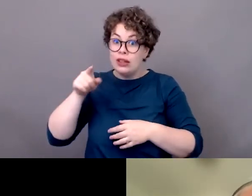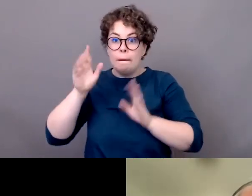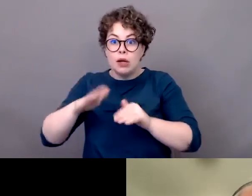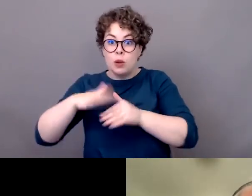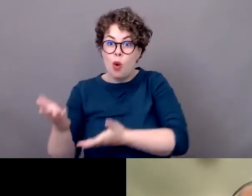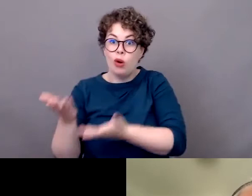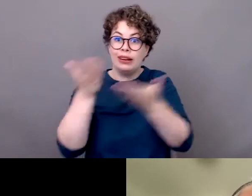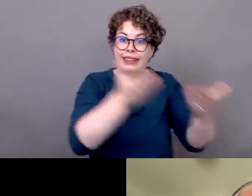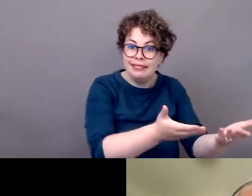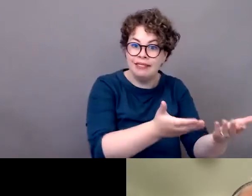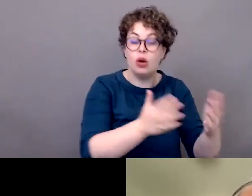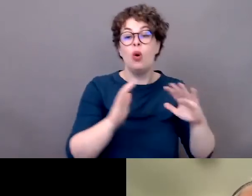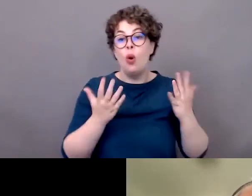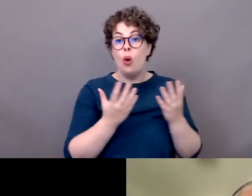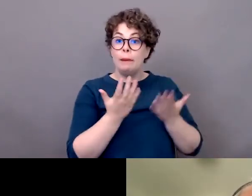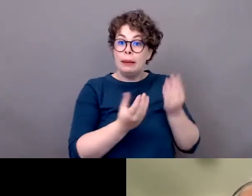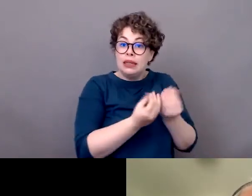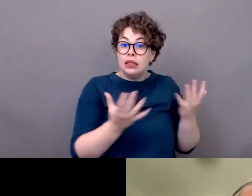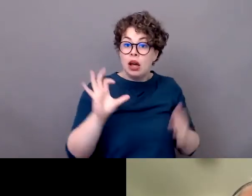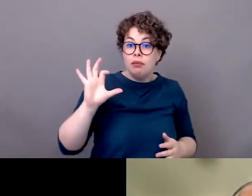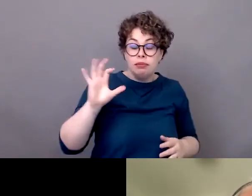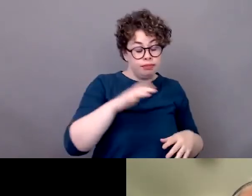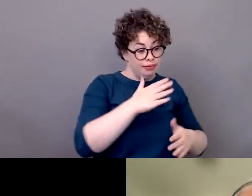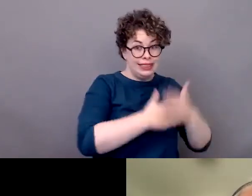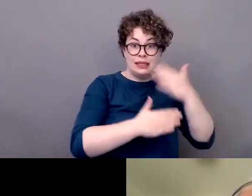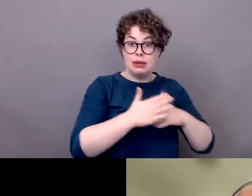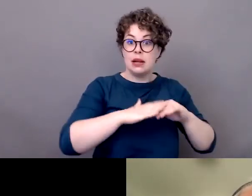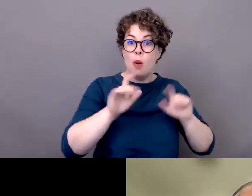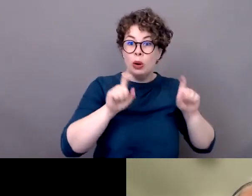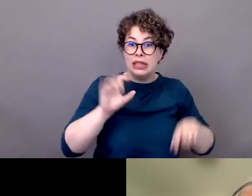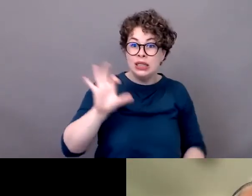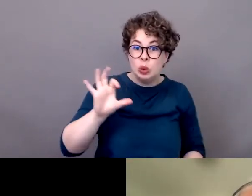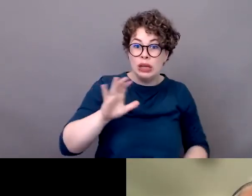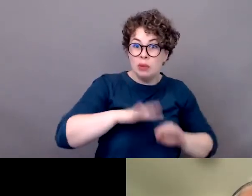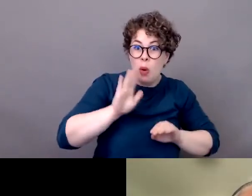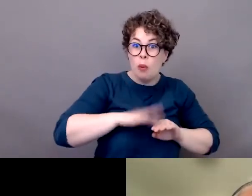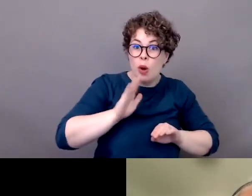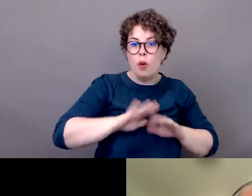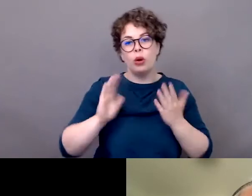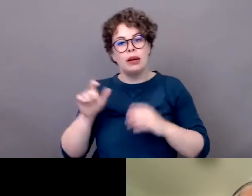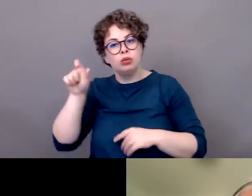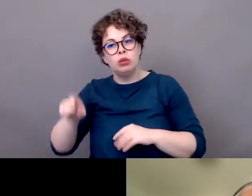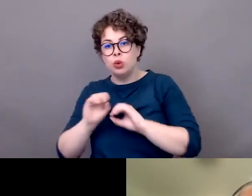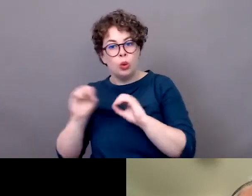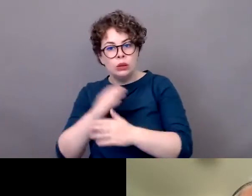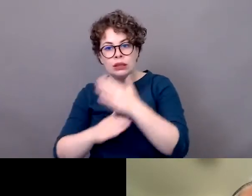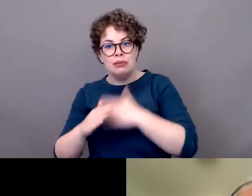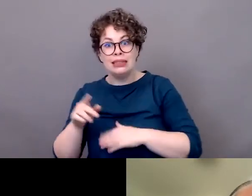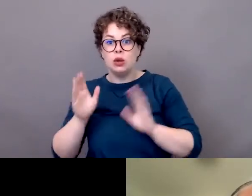or safe waste disposal. Similarly, if you're an organisation focusing on shelter.